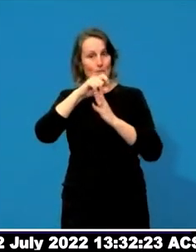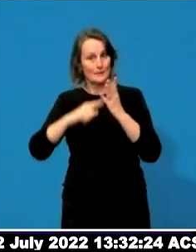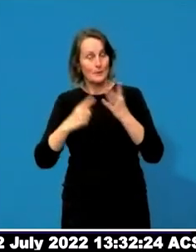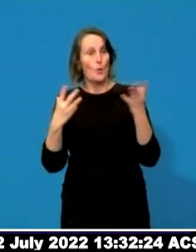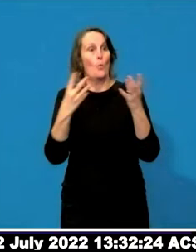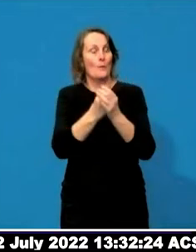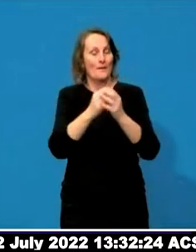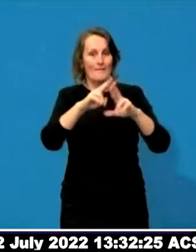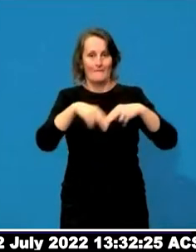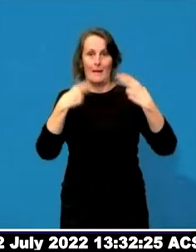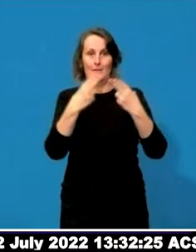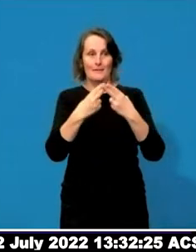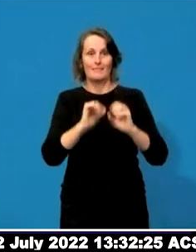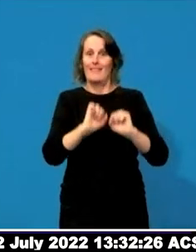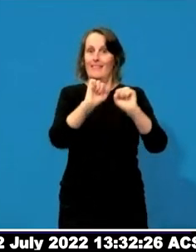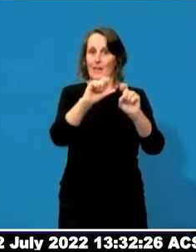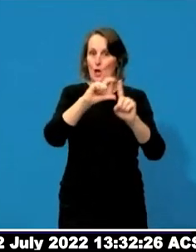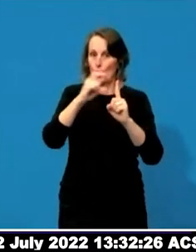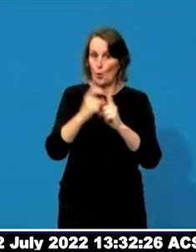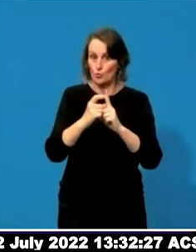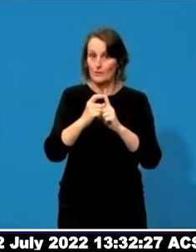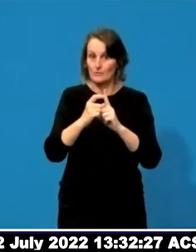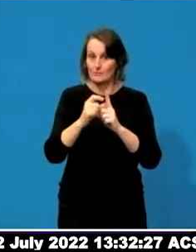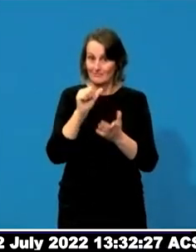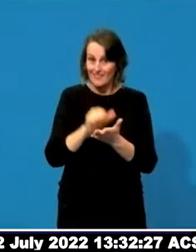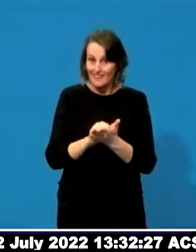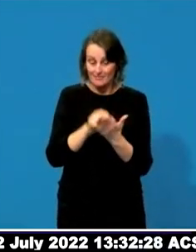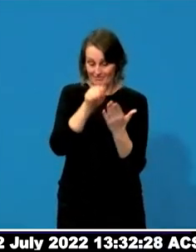MS McMAHON: And that was one of the key findings of that report. That's right, isn't it? Yes.